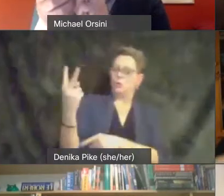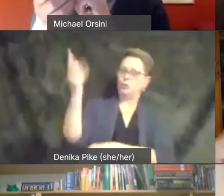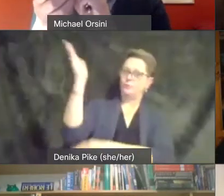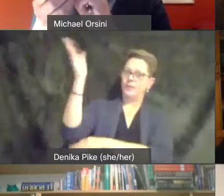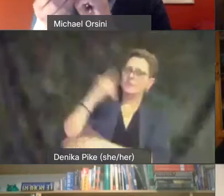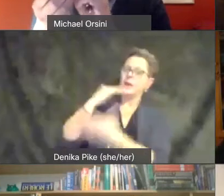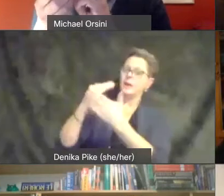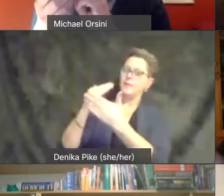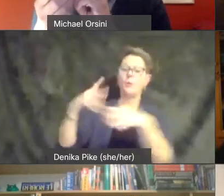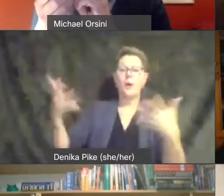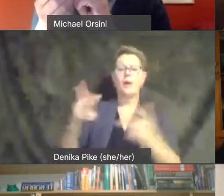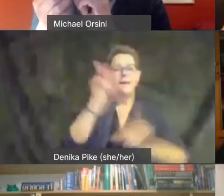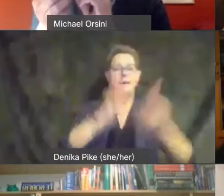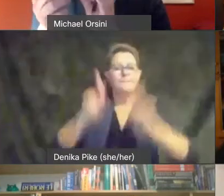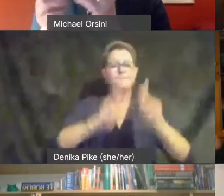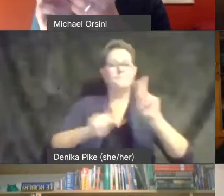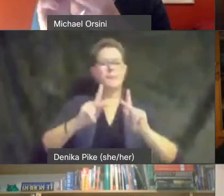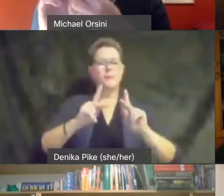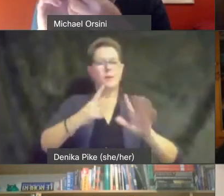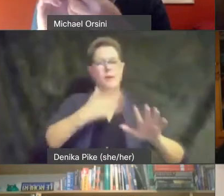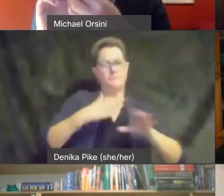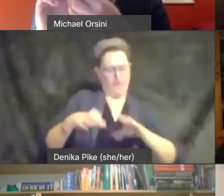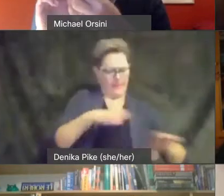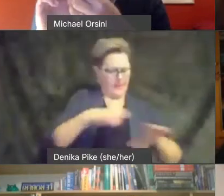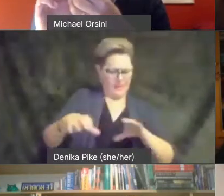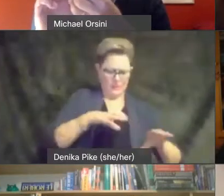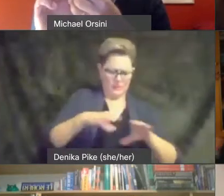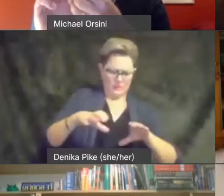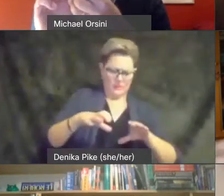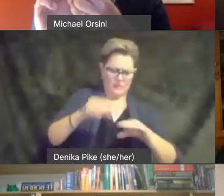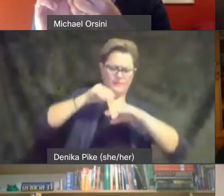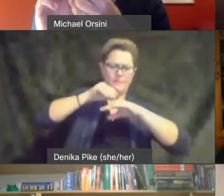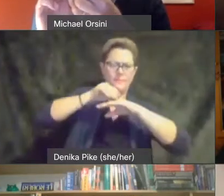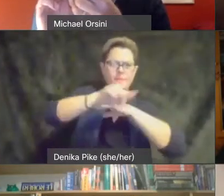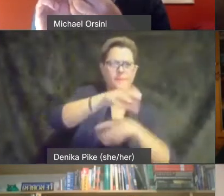People's ability to weigh their individual actions with their community impacts. So how do I think of myself?